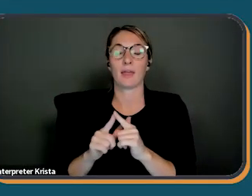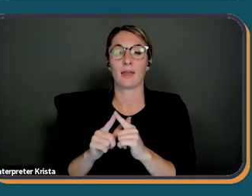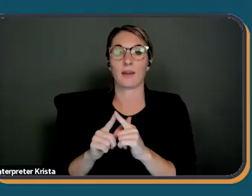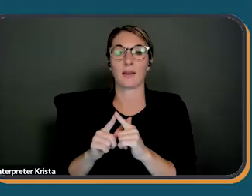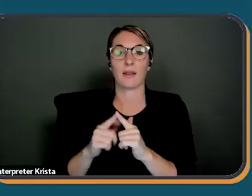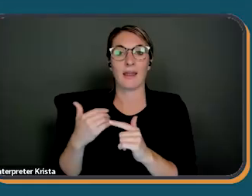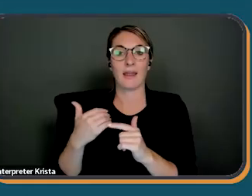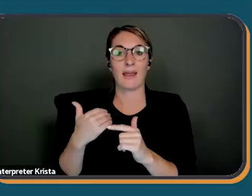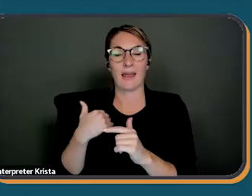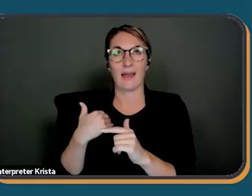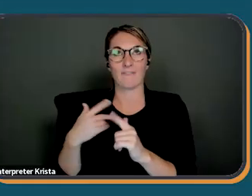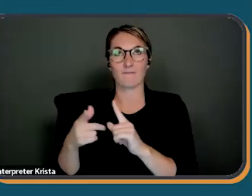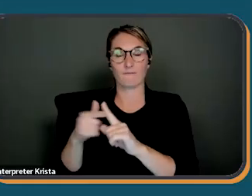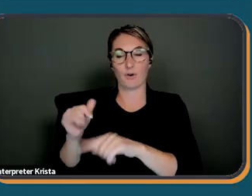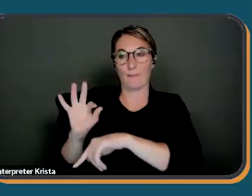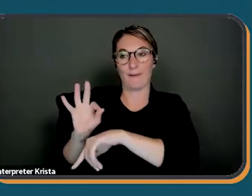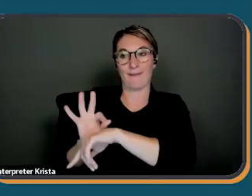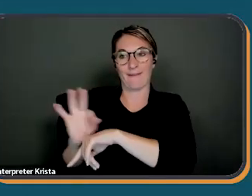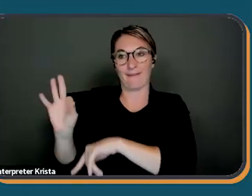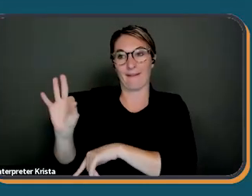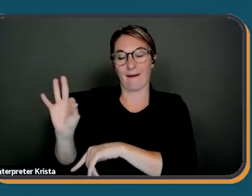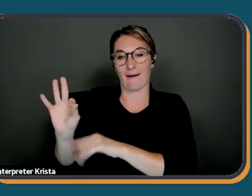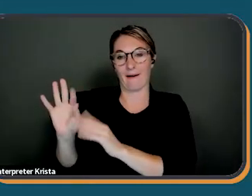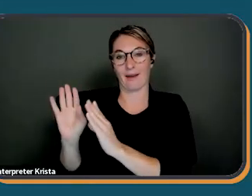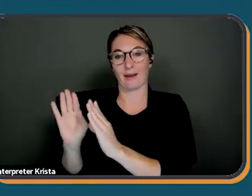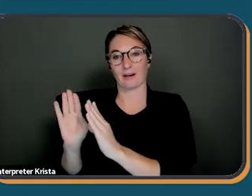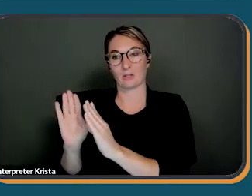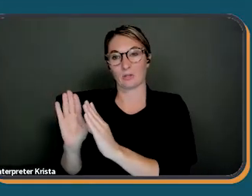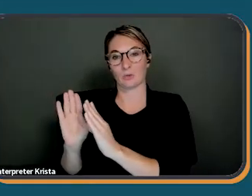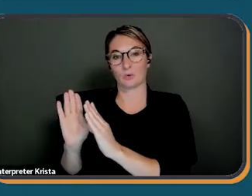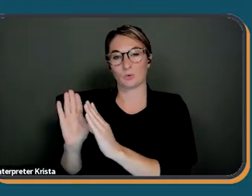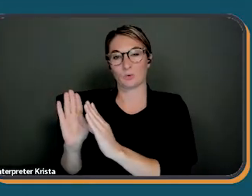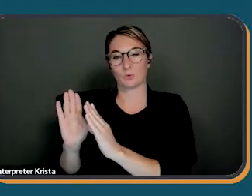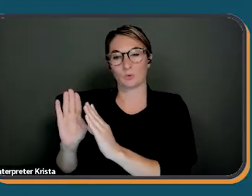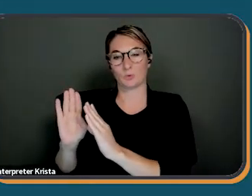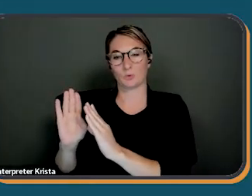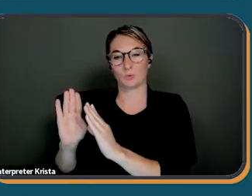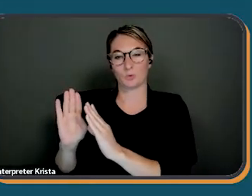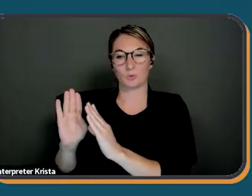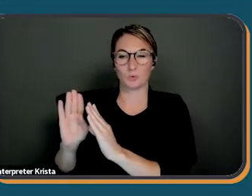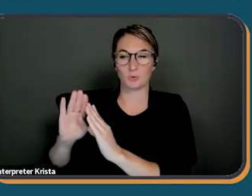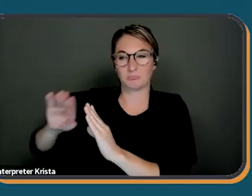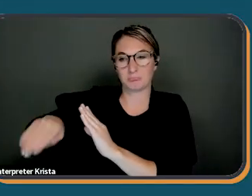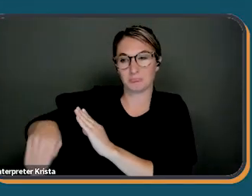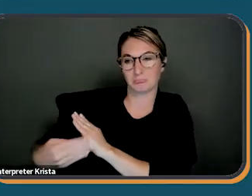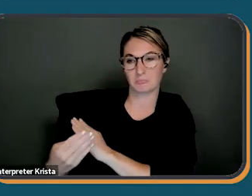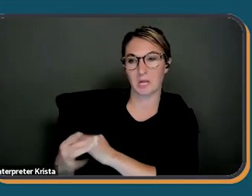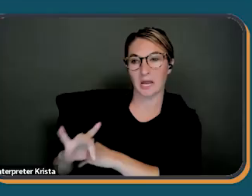from 9 to 8 or 7